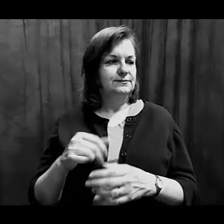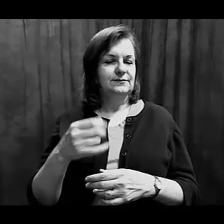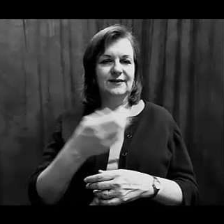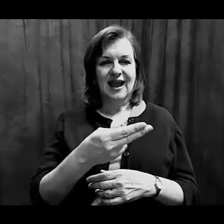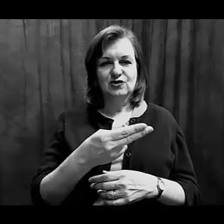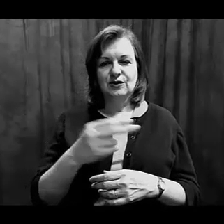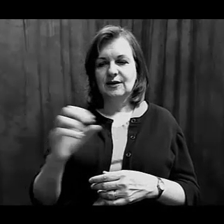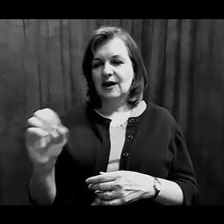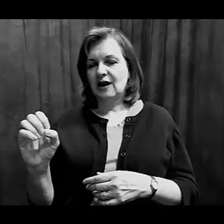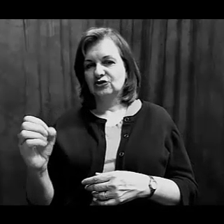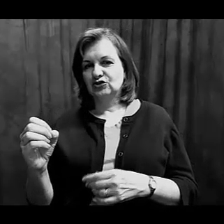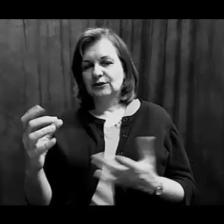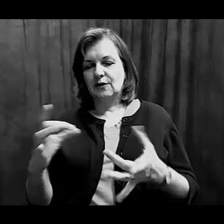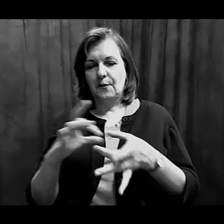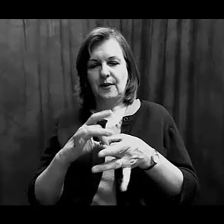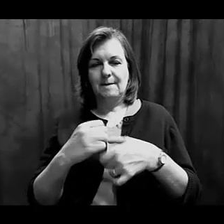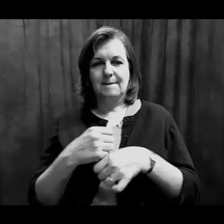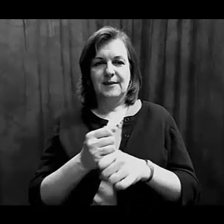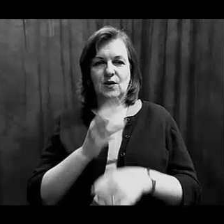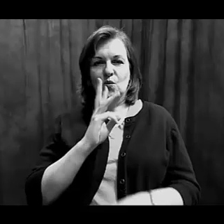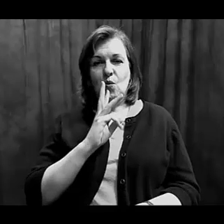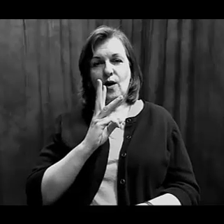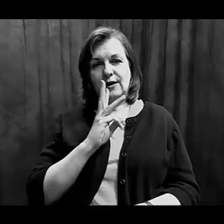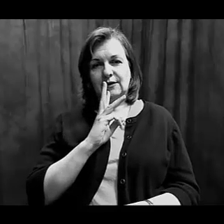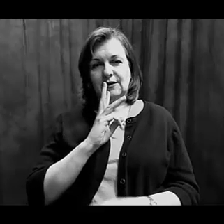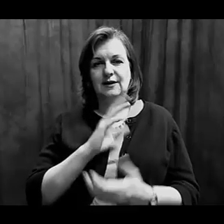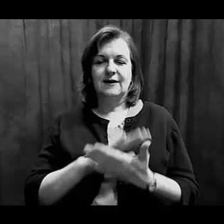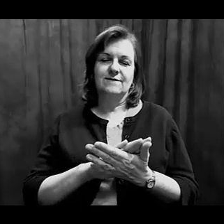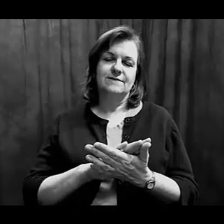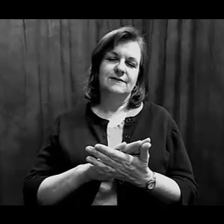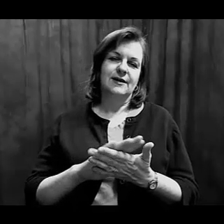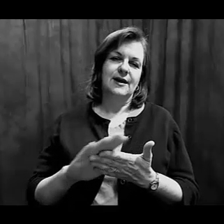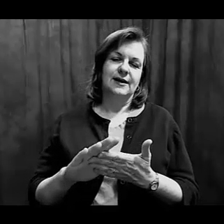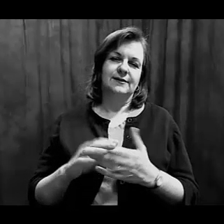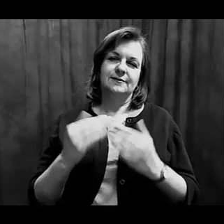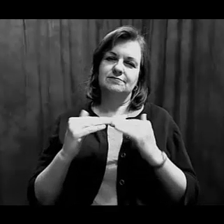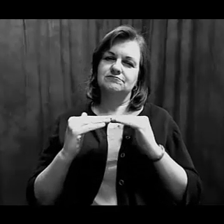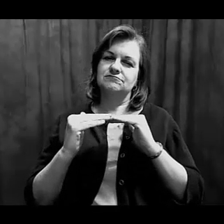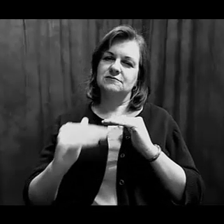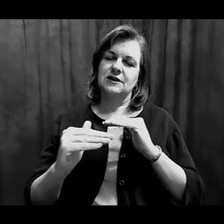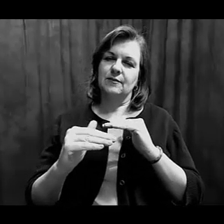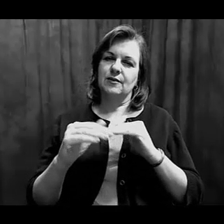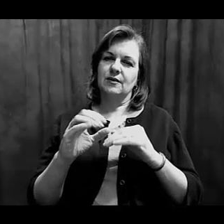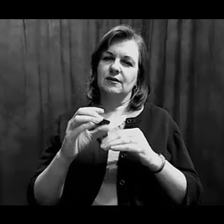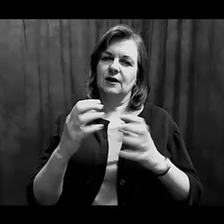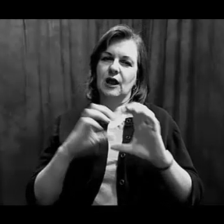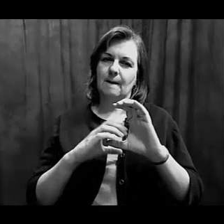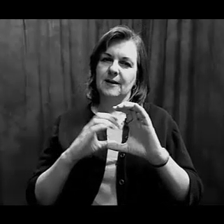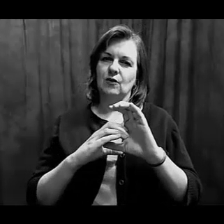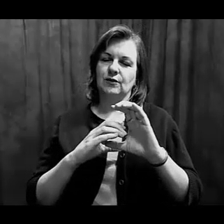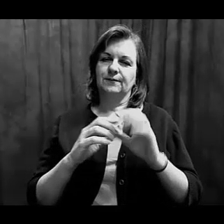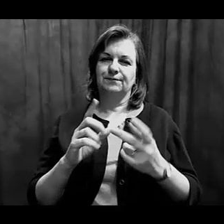hydrogen will actually pair with oxygen quite nicely form something like water very stable